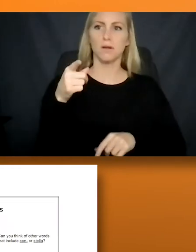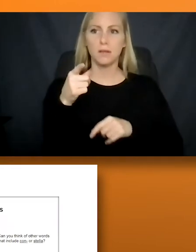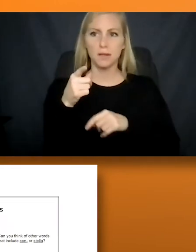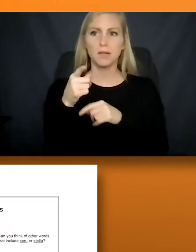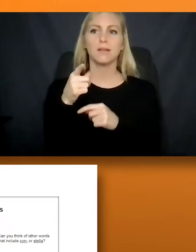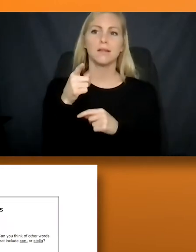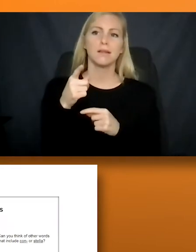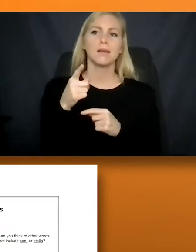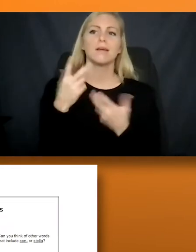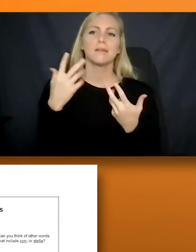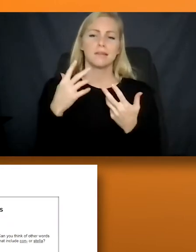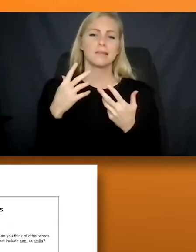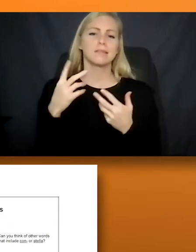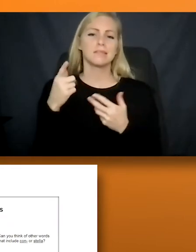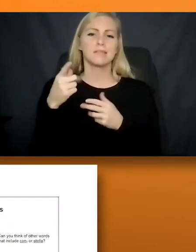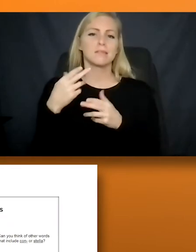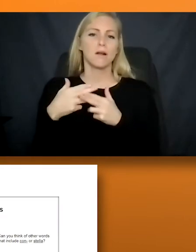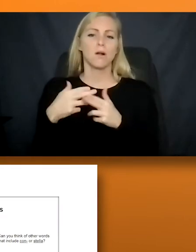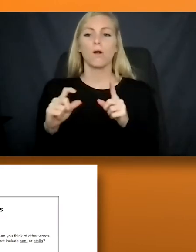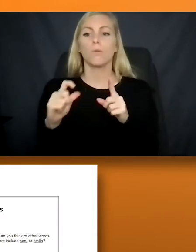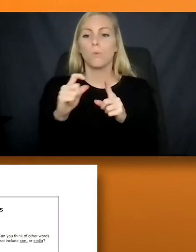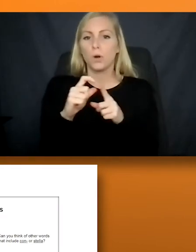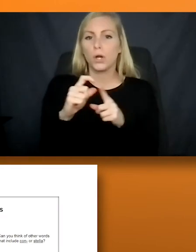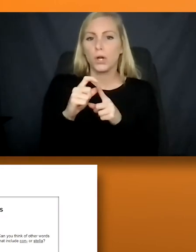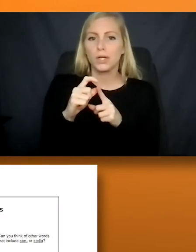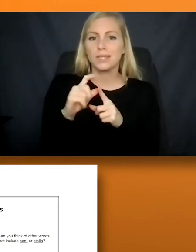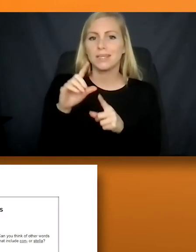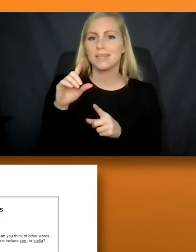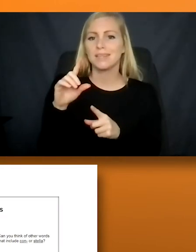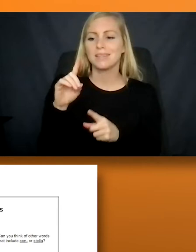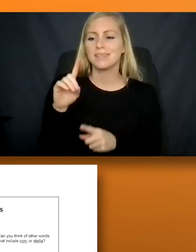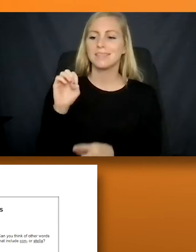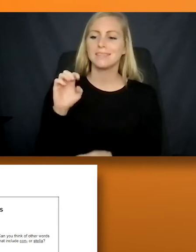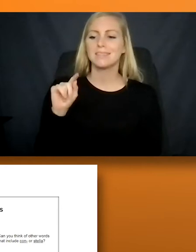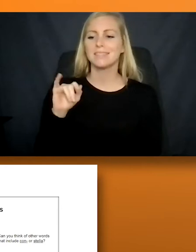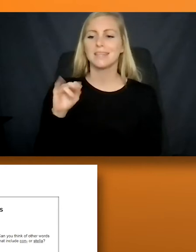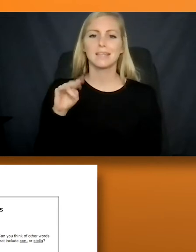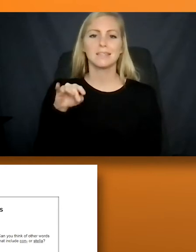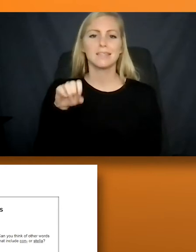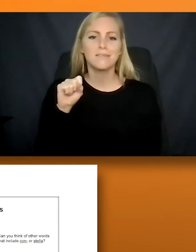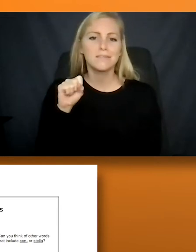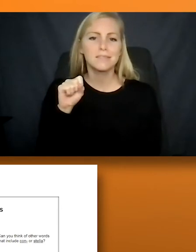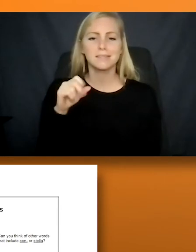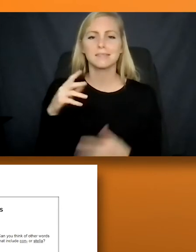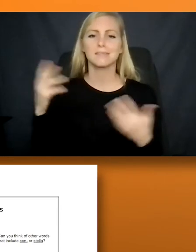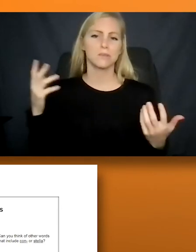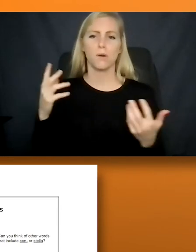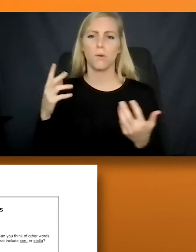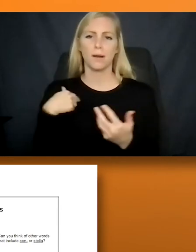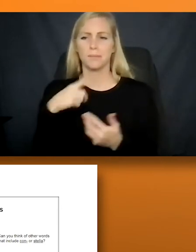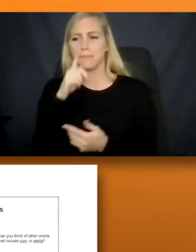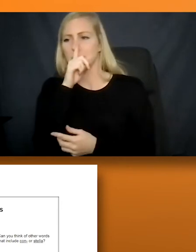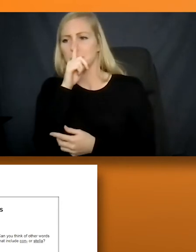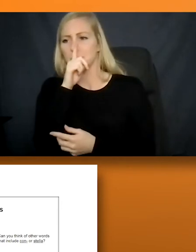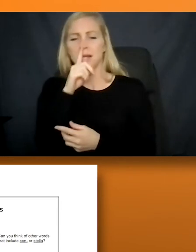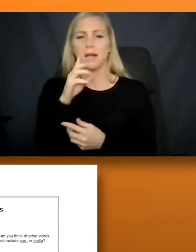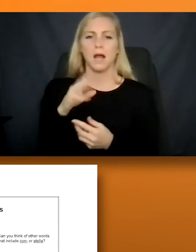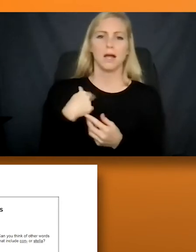This is a--it's called word detectives. I don't ever tell students it's word detectives. I just tell them we're learning, you know, word parts,